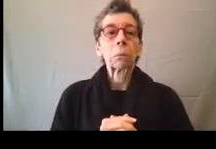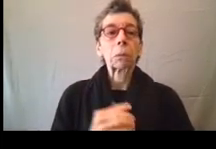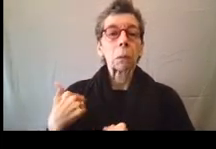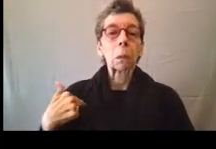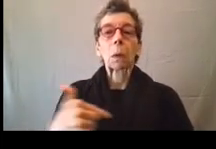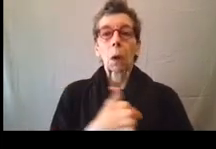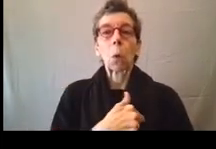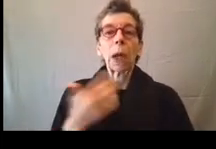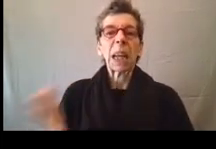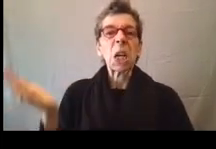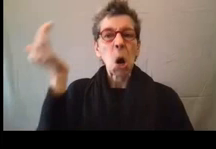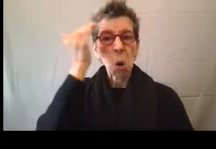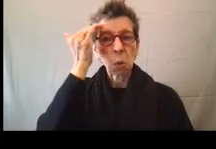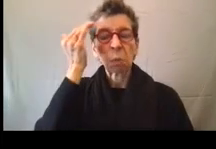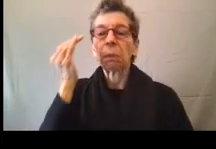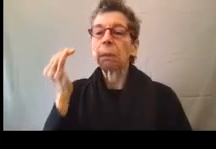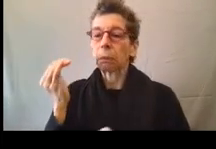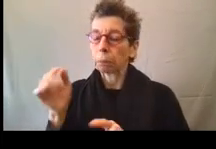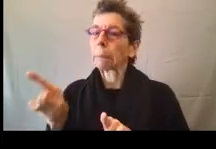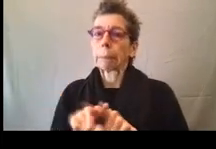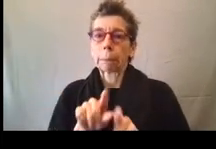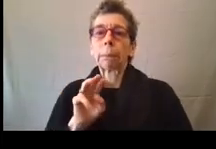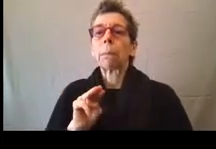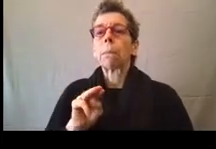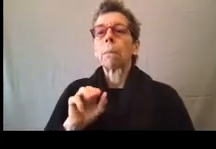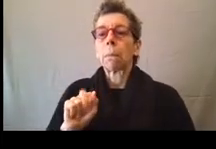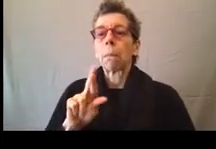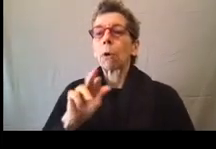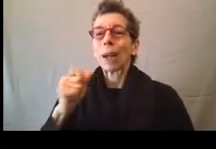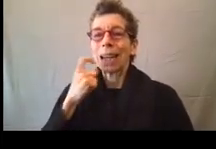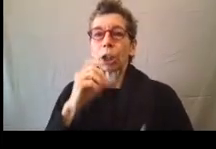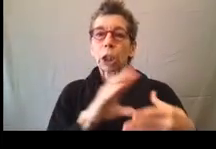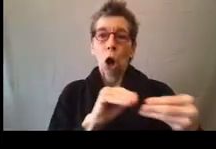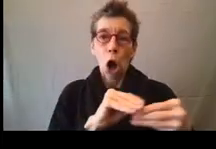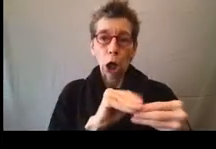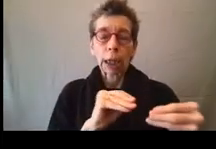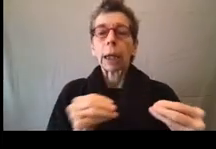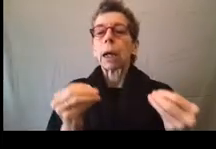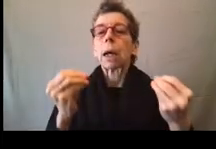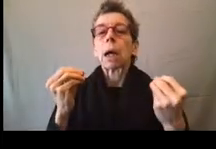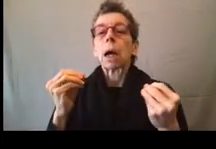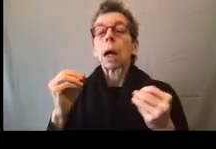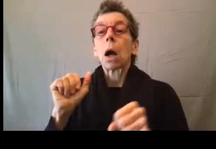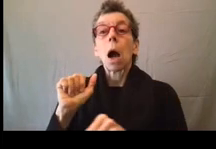Maria, that employment opportunities for people with disabilities are very limited. And there